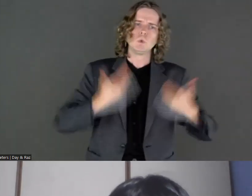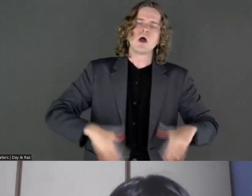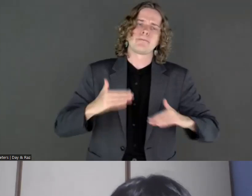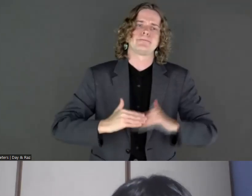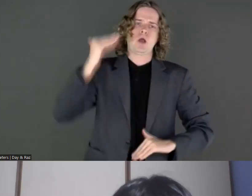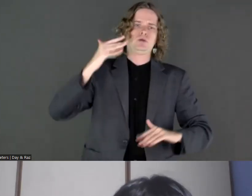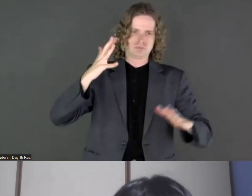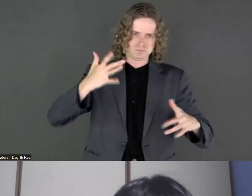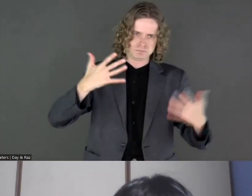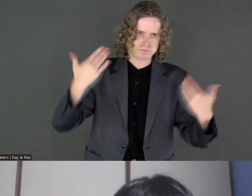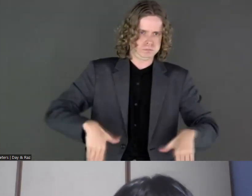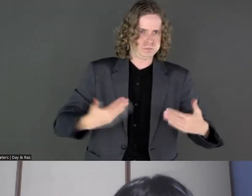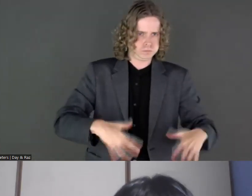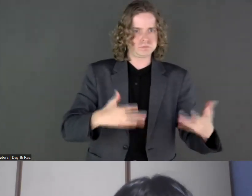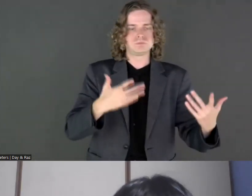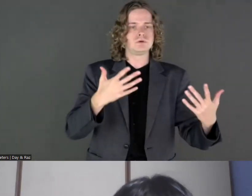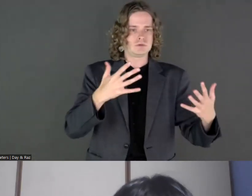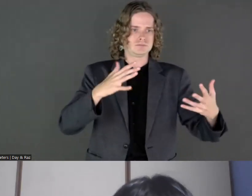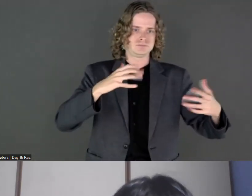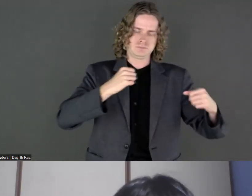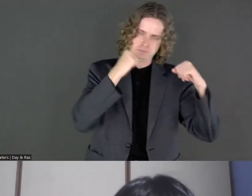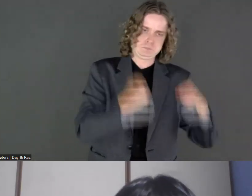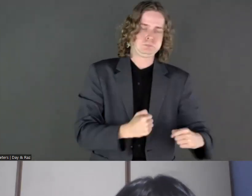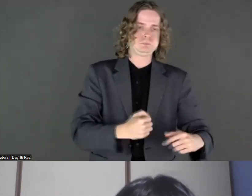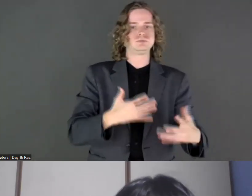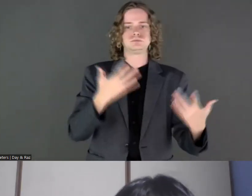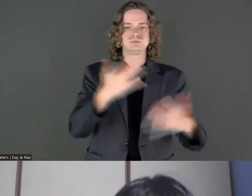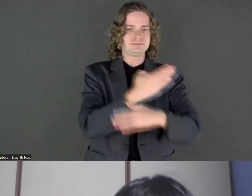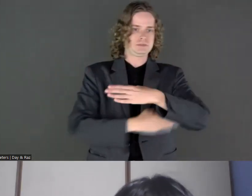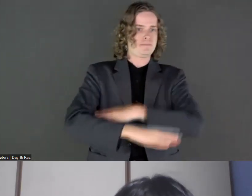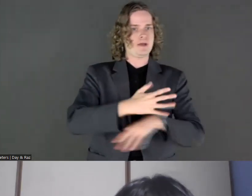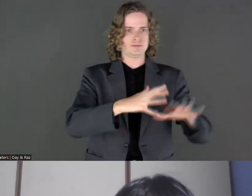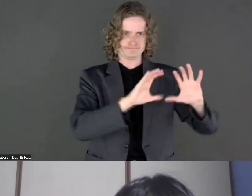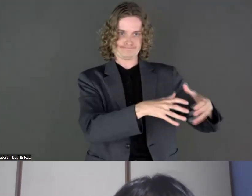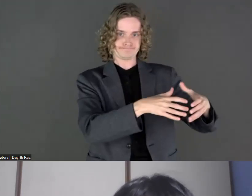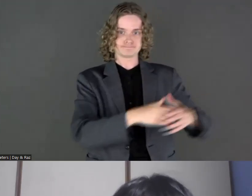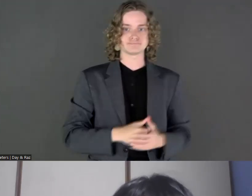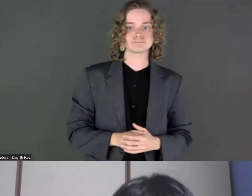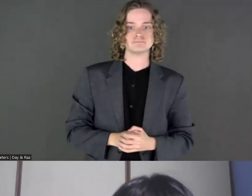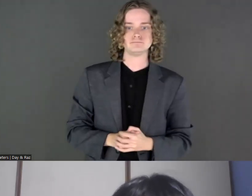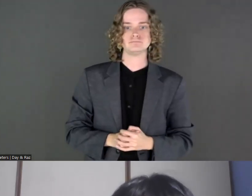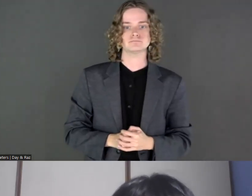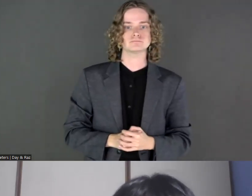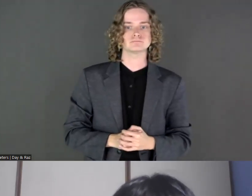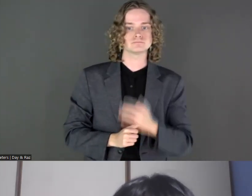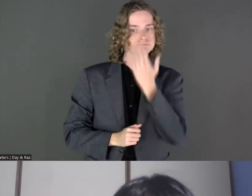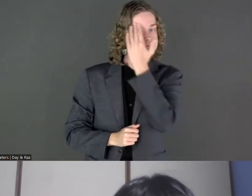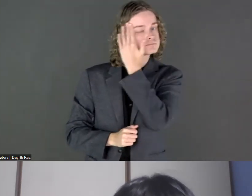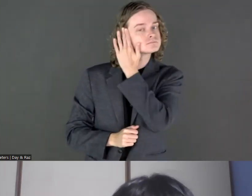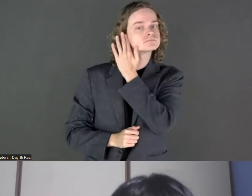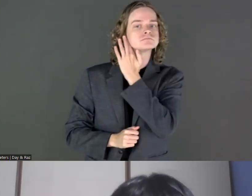announcement that the humanitarian assistance will be given to people aged 70 plus of the